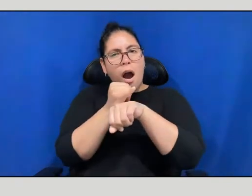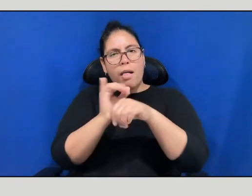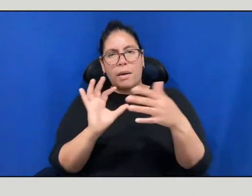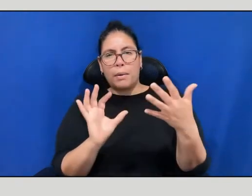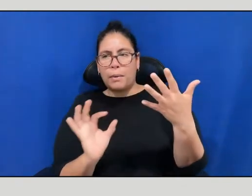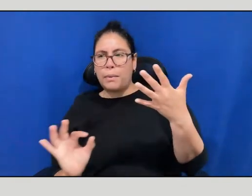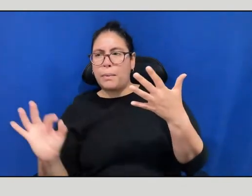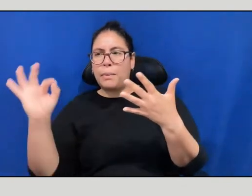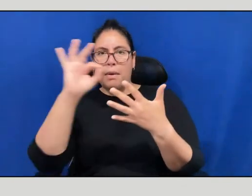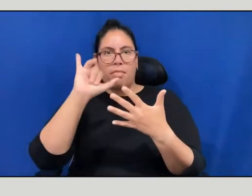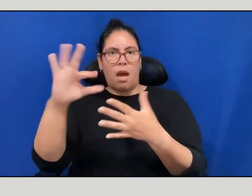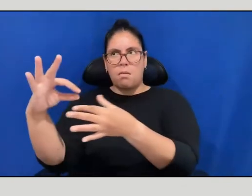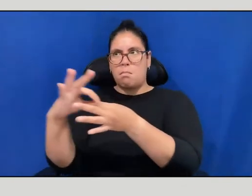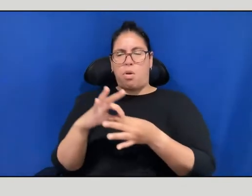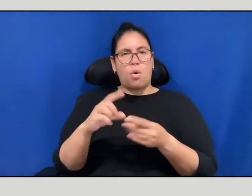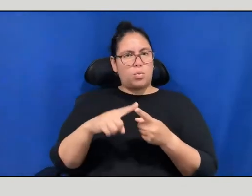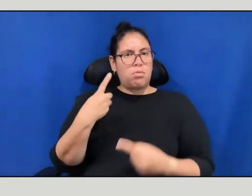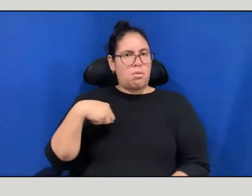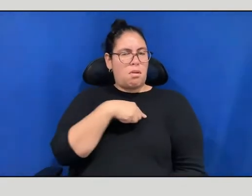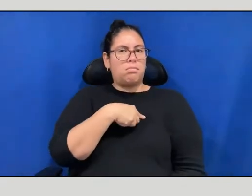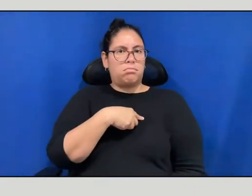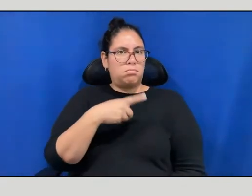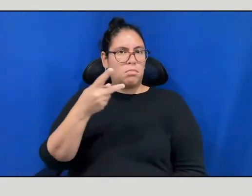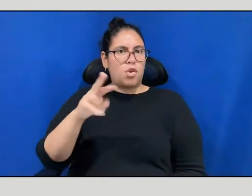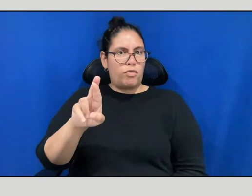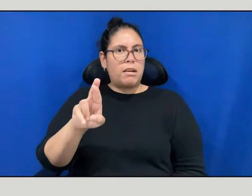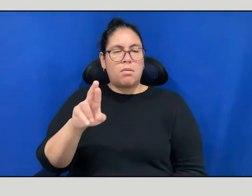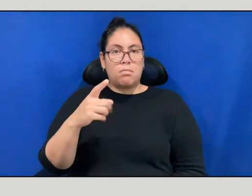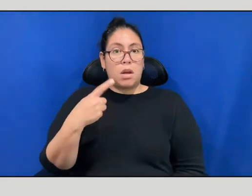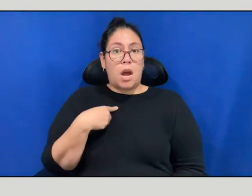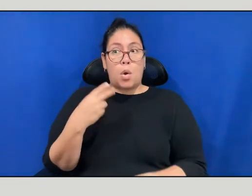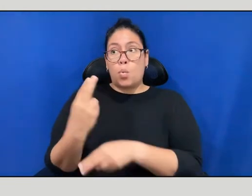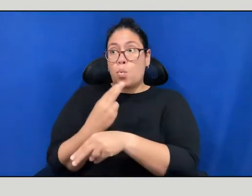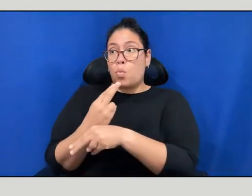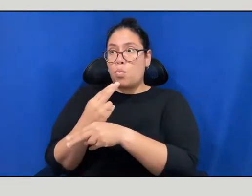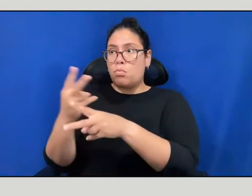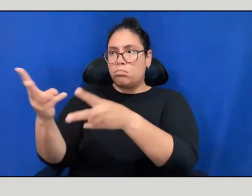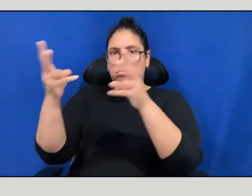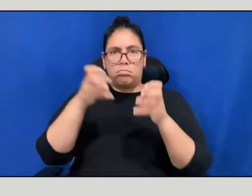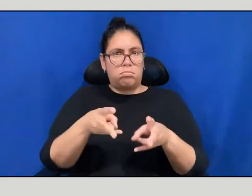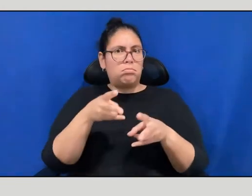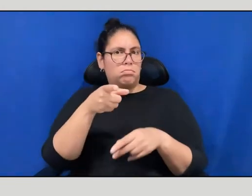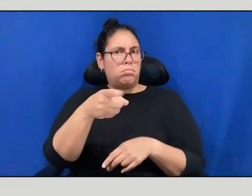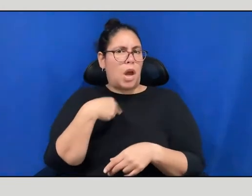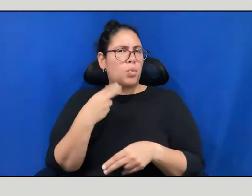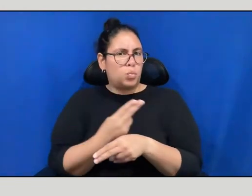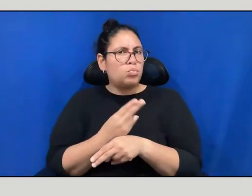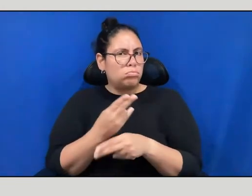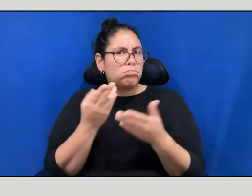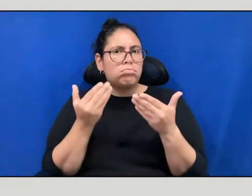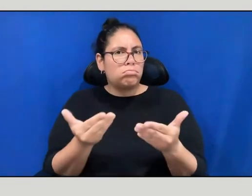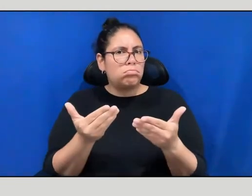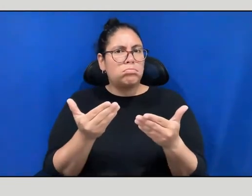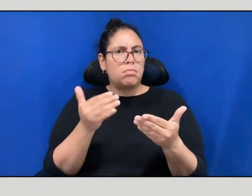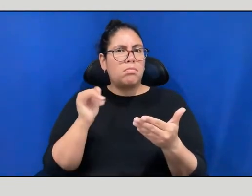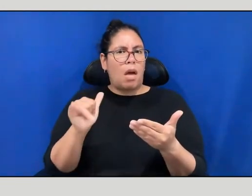so if I have to use it, I use it, right? I use it. But yes, if I am going to talk about victory,